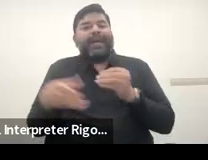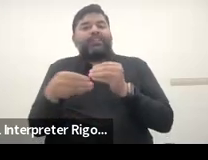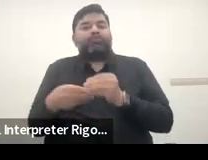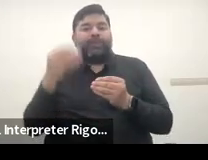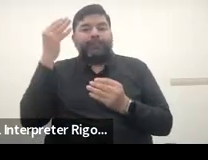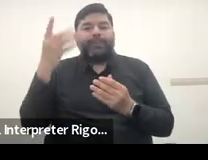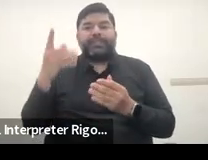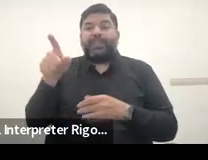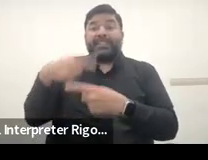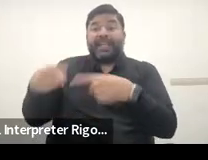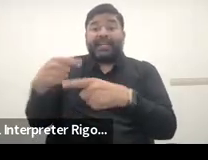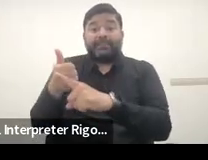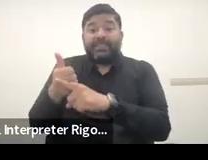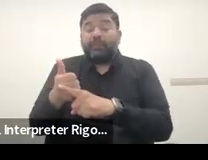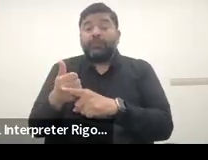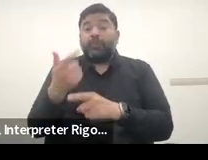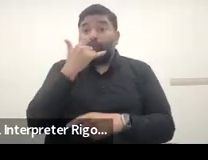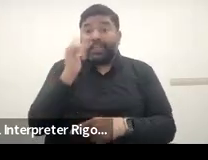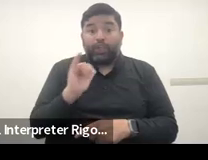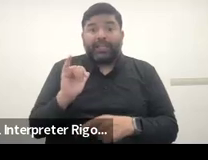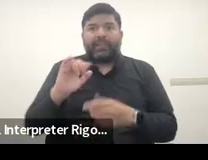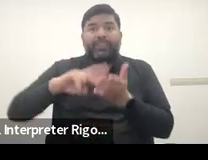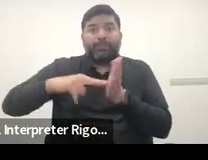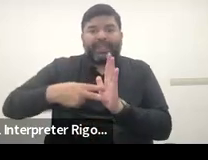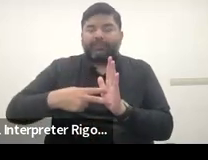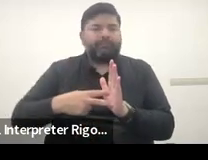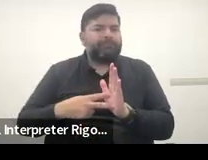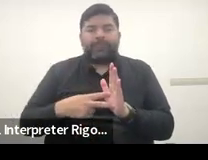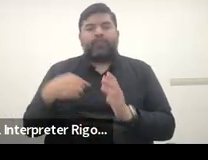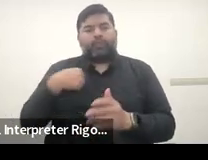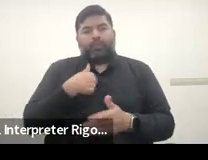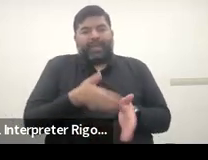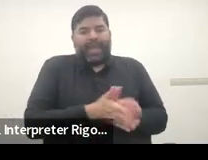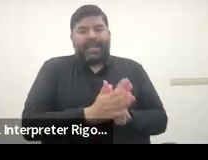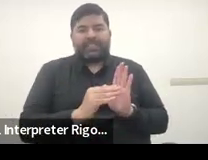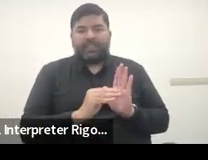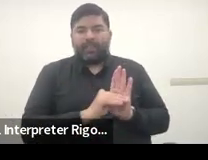they look like, what they mean. And so we are asking the model to learn this representation that